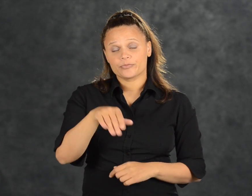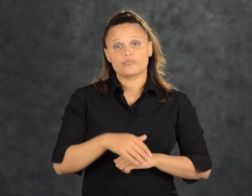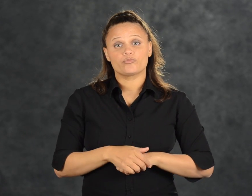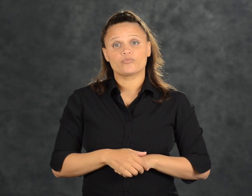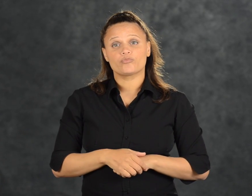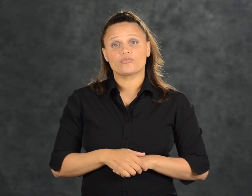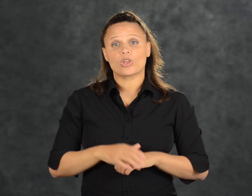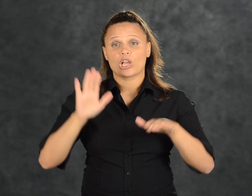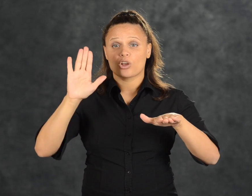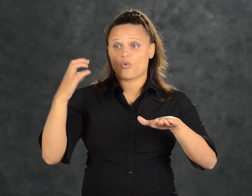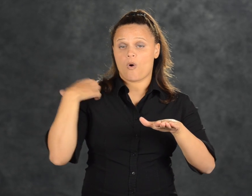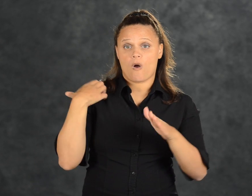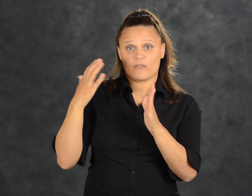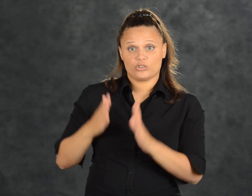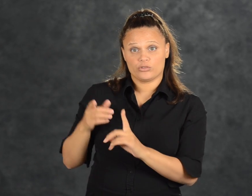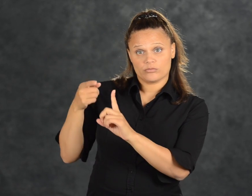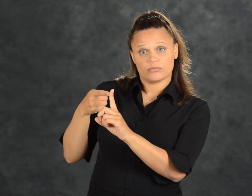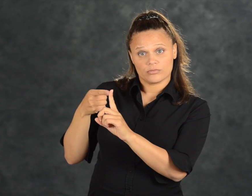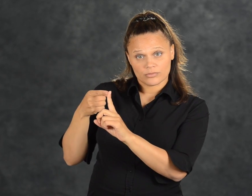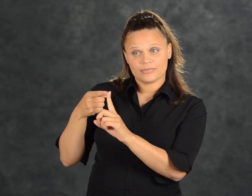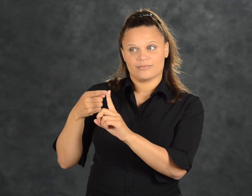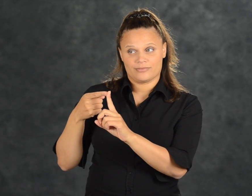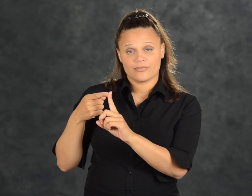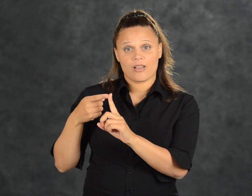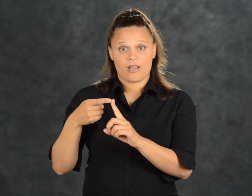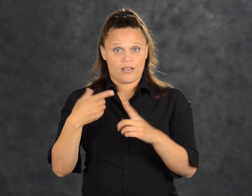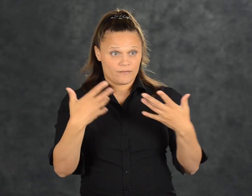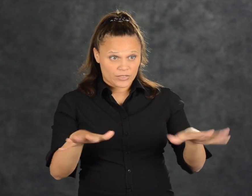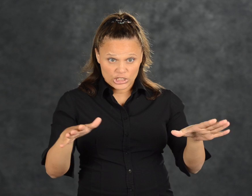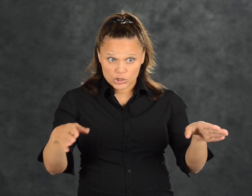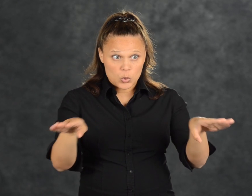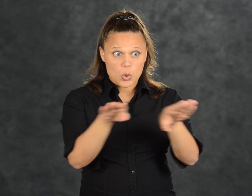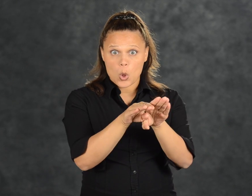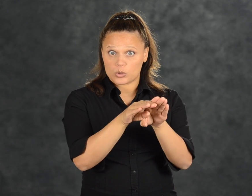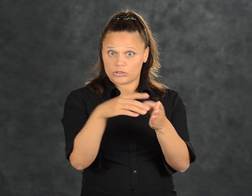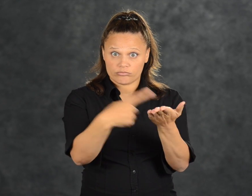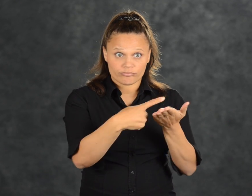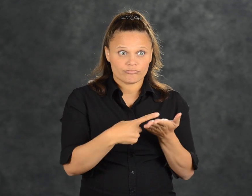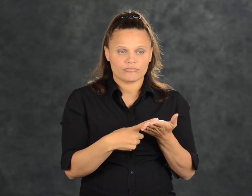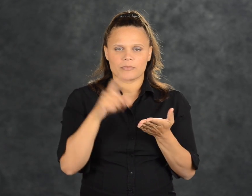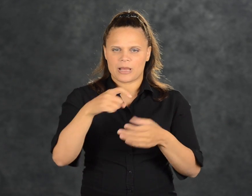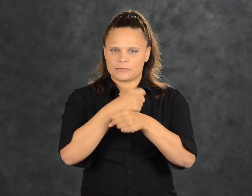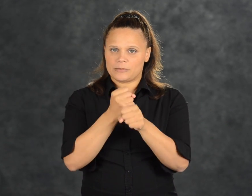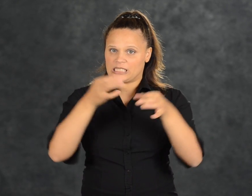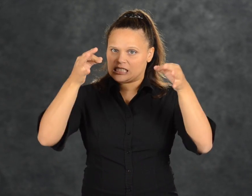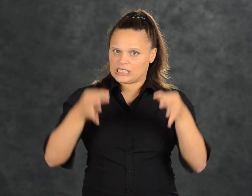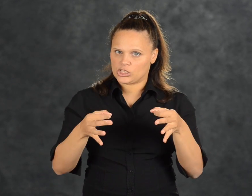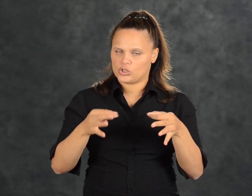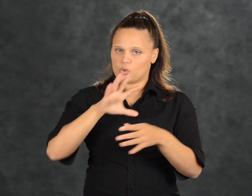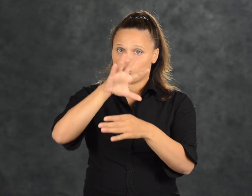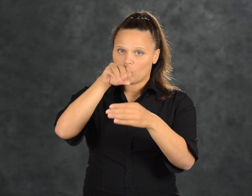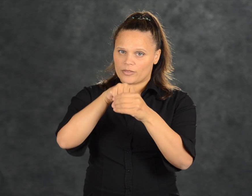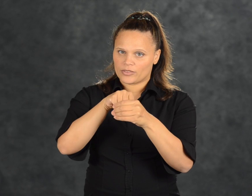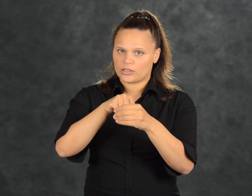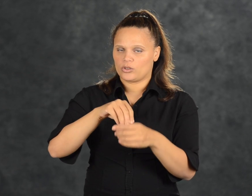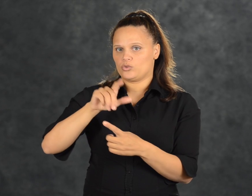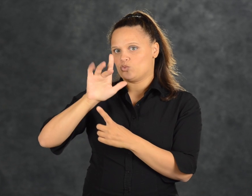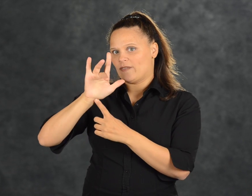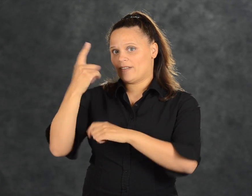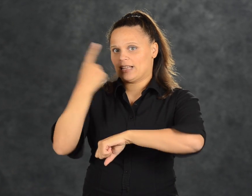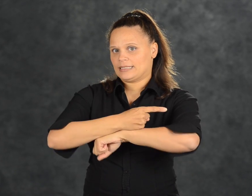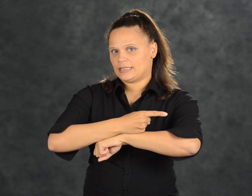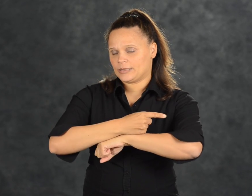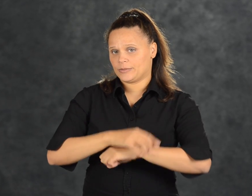The Hearing Officer will then write a decision 25 days after the closing arguments are completed.